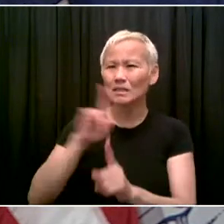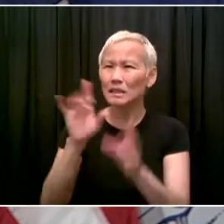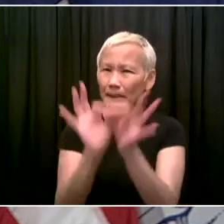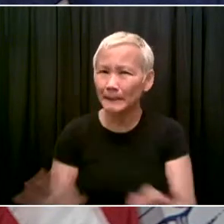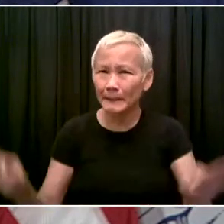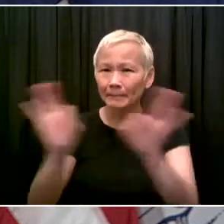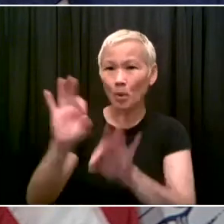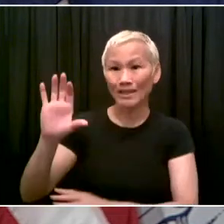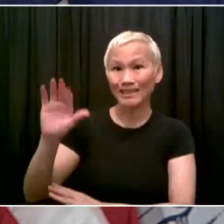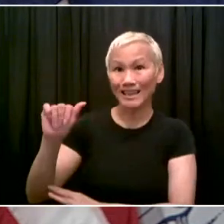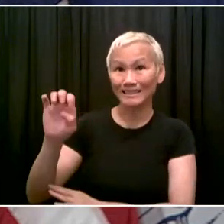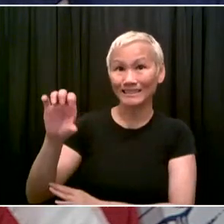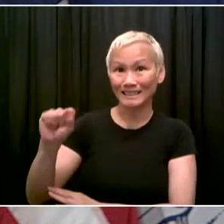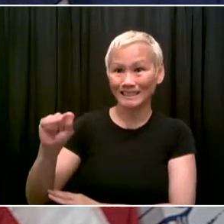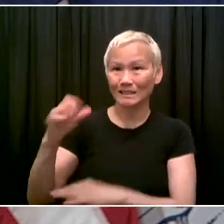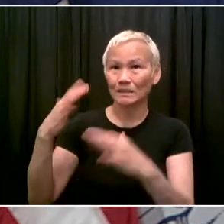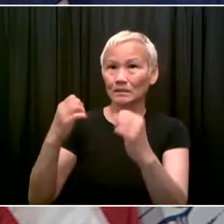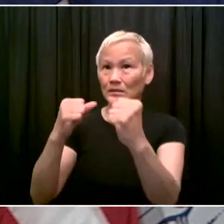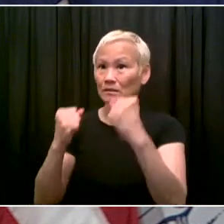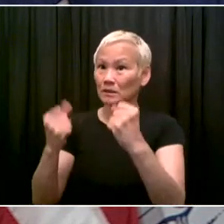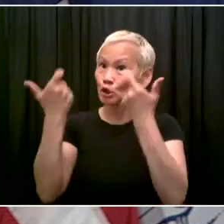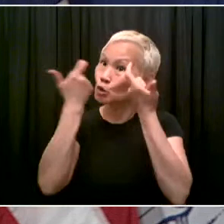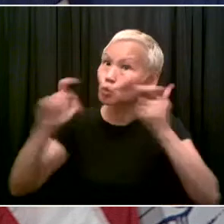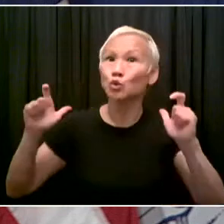DIFFERENT PROSECUTORIAL OFFICES ACROSS THE CITY. BUT IN THE LAST 60 DAYS, SEVEN